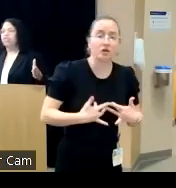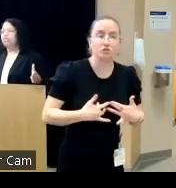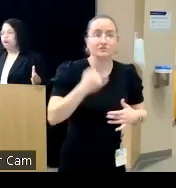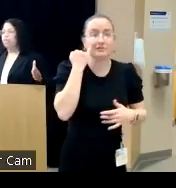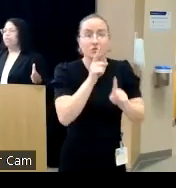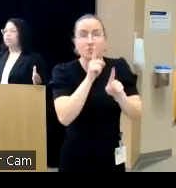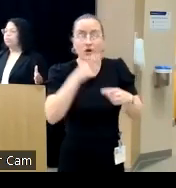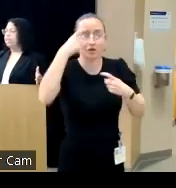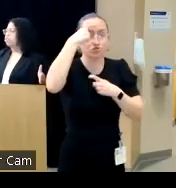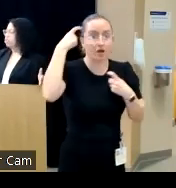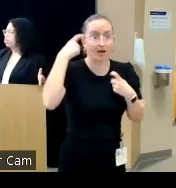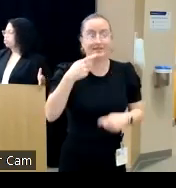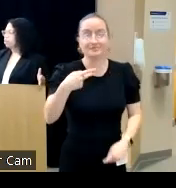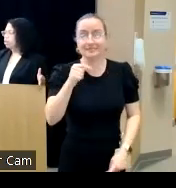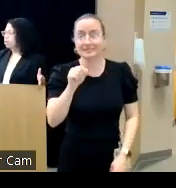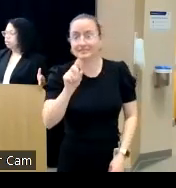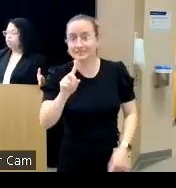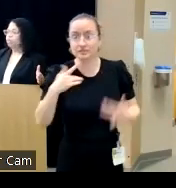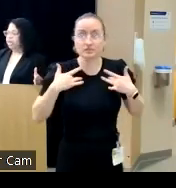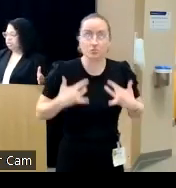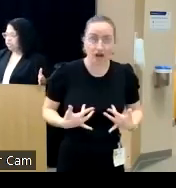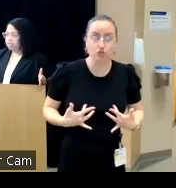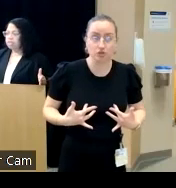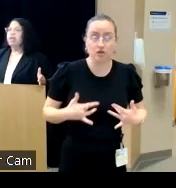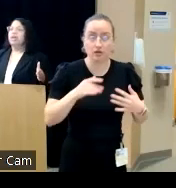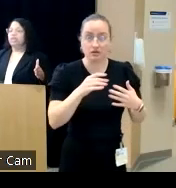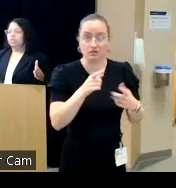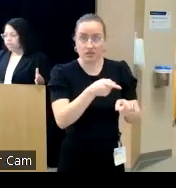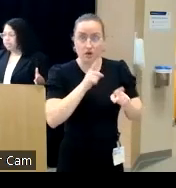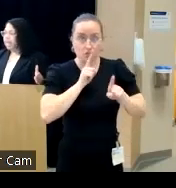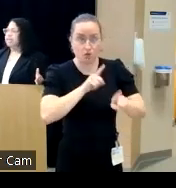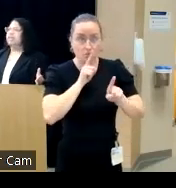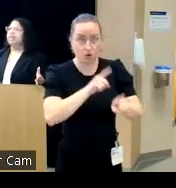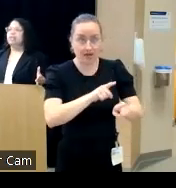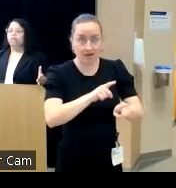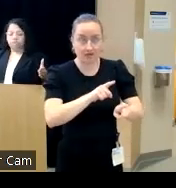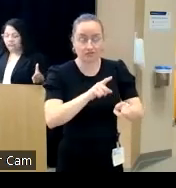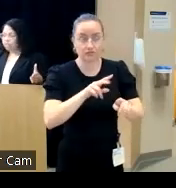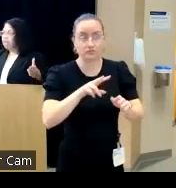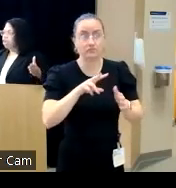depression and Trauma and post-traumatic stress disorder rates of this it is very likely without